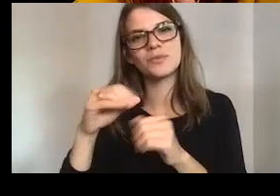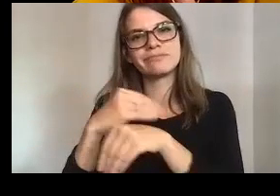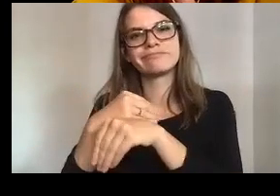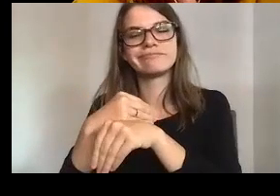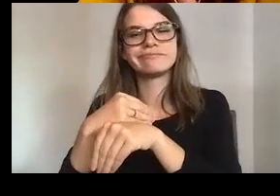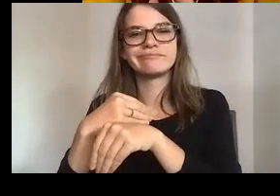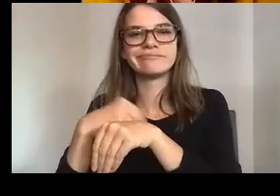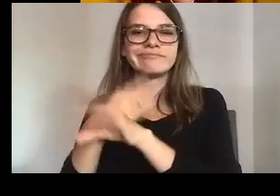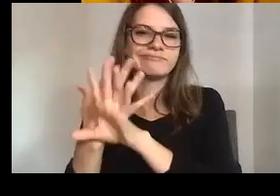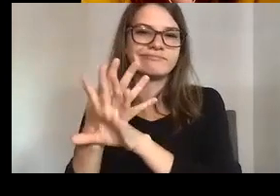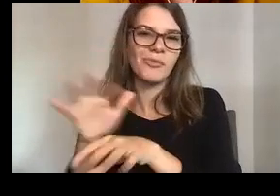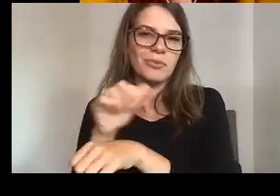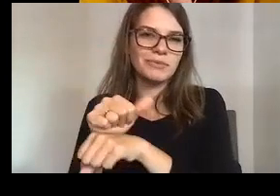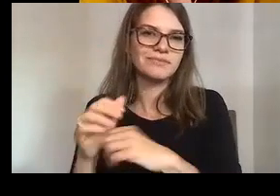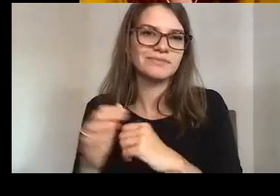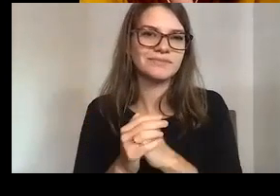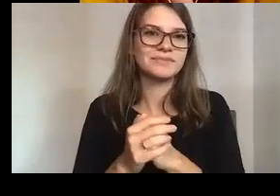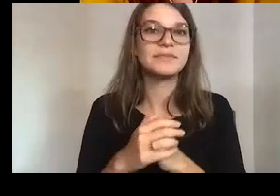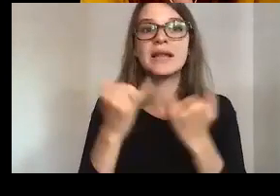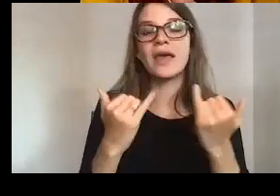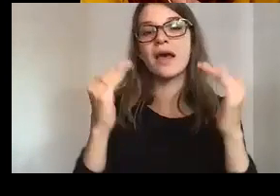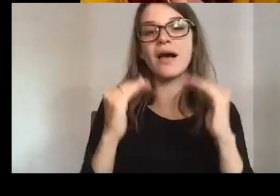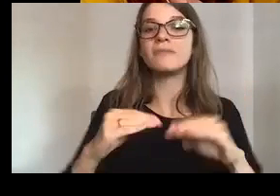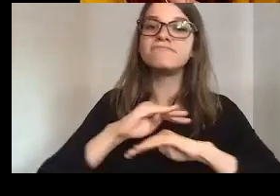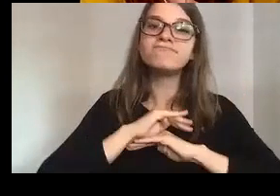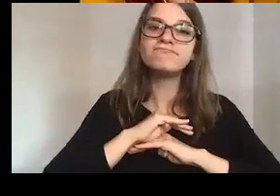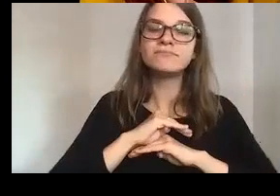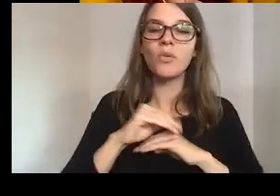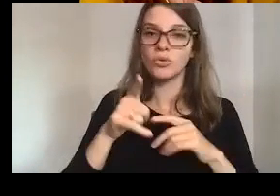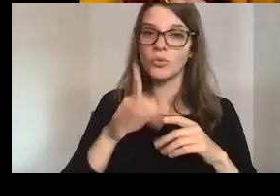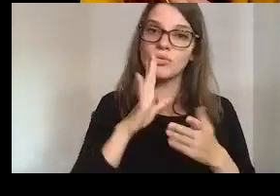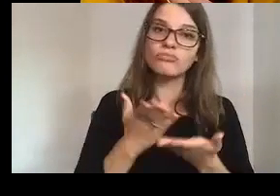and then the same with that satisfaction or that recommending telehealth to others